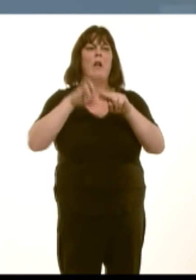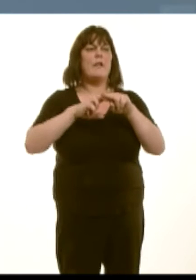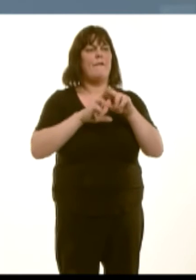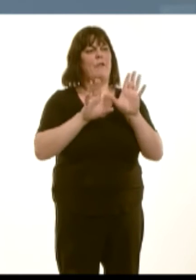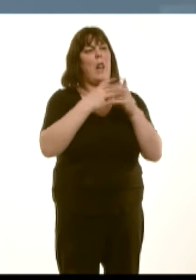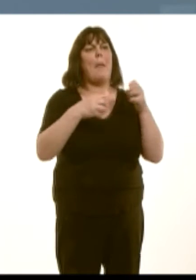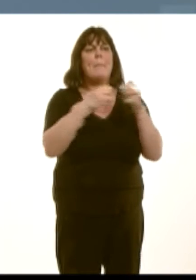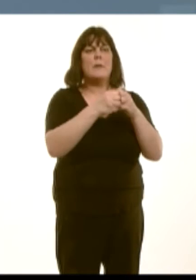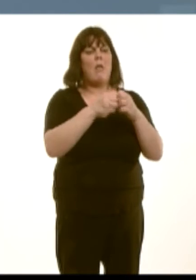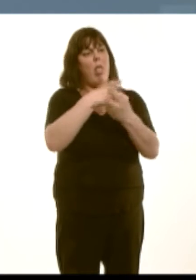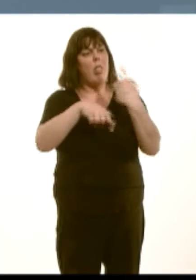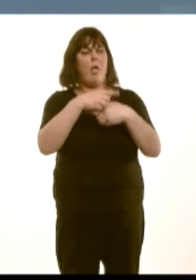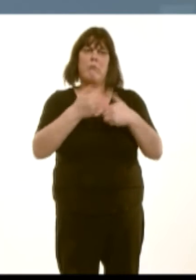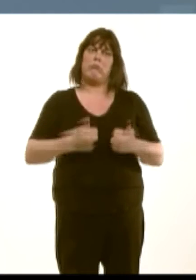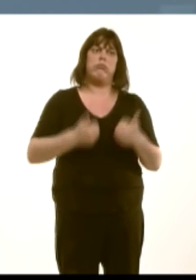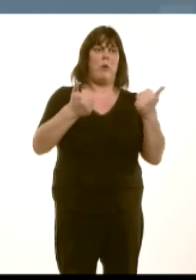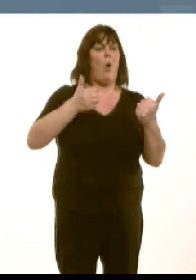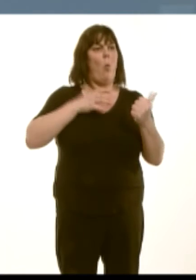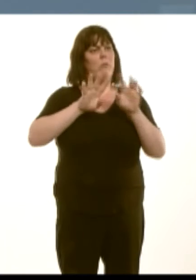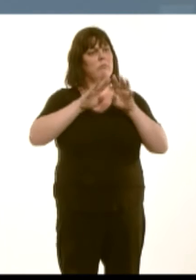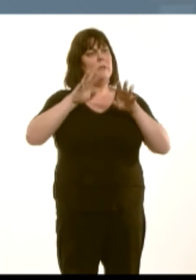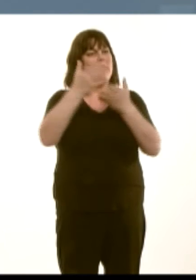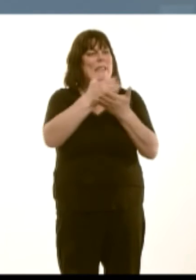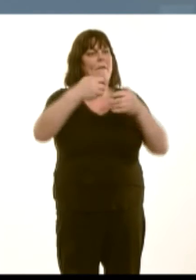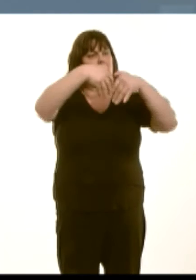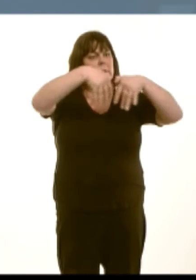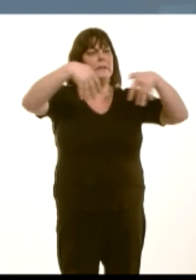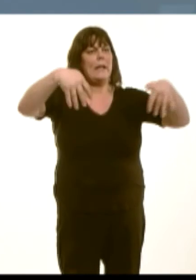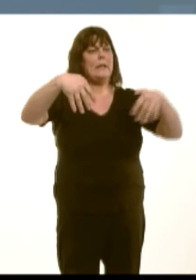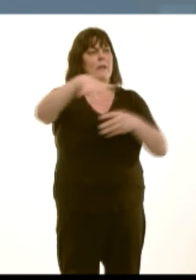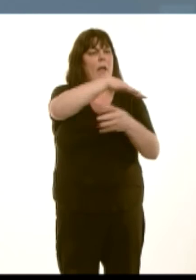Heís approached the UK Minister, and the league clubs wish to lobby the UK Government on the issue.